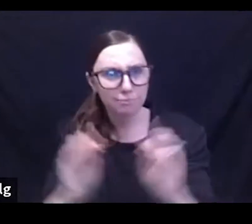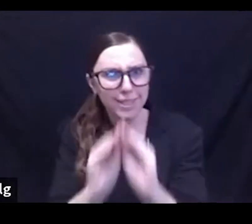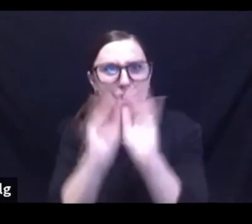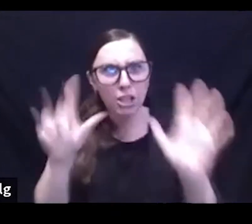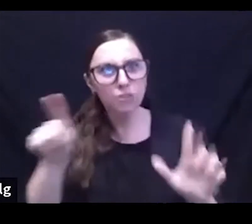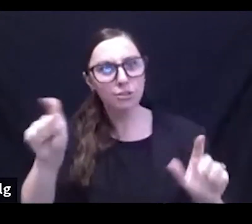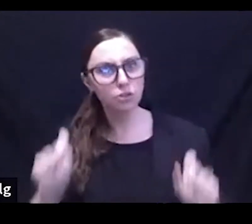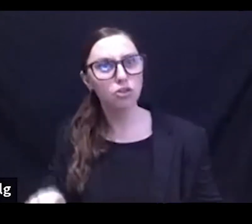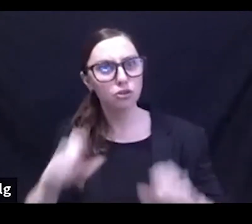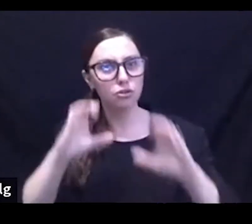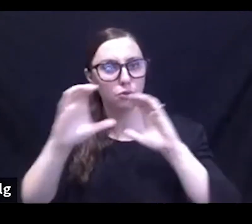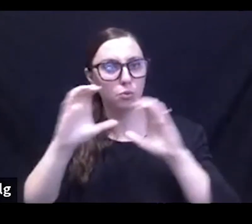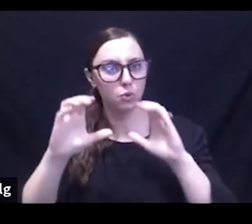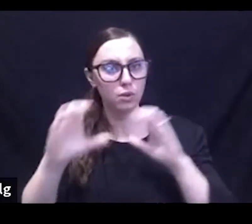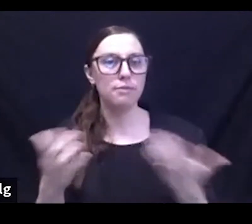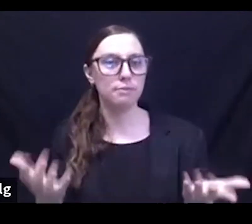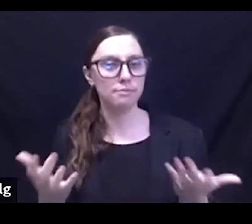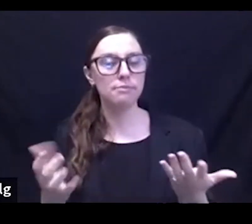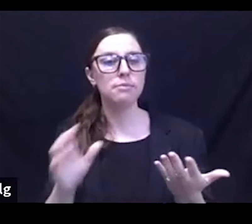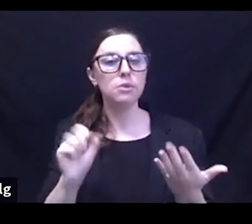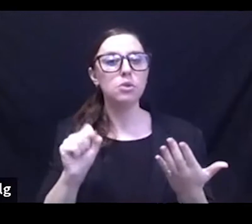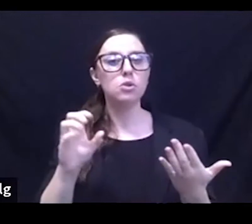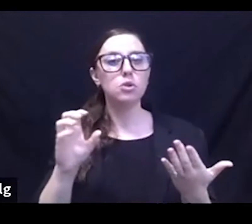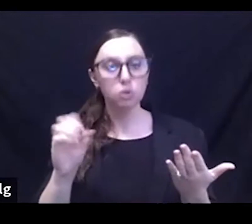communicate. And so the first step that I